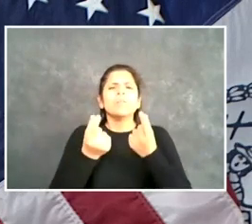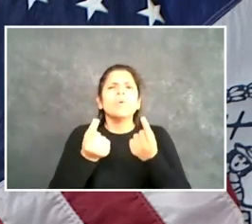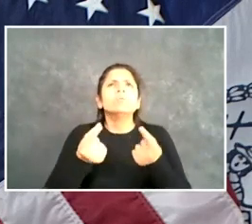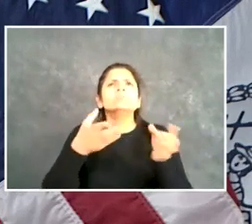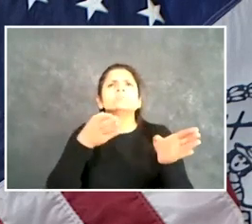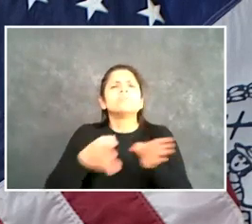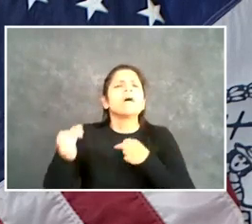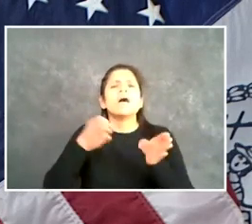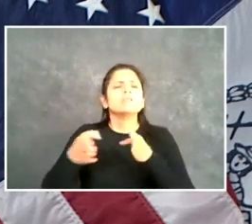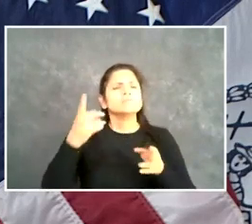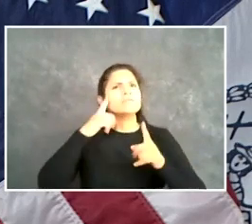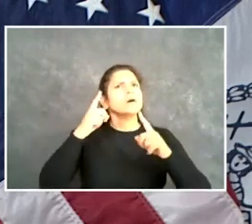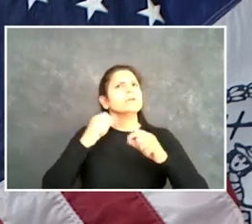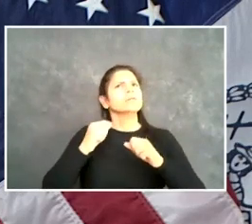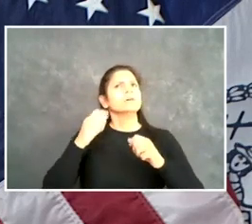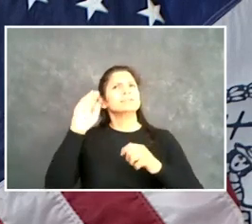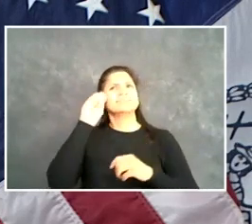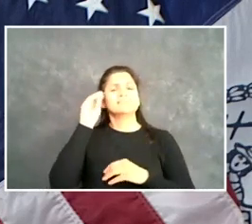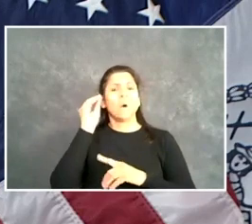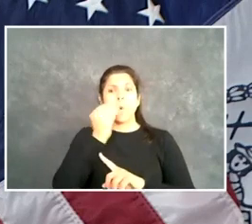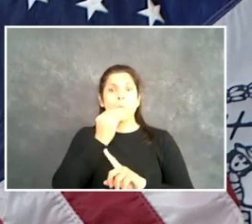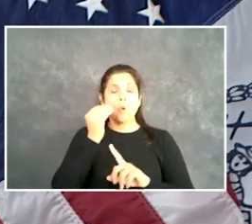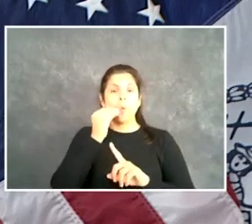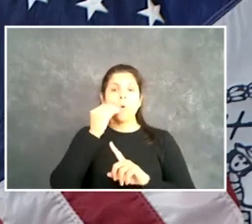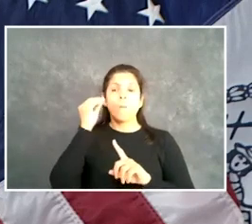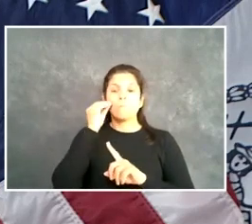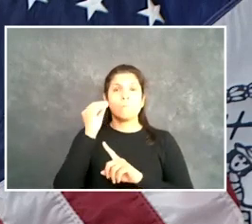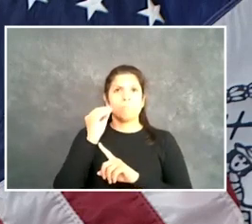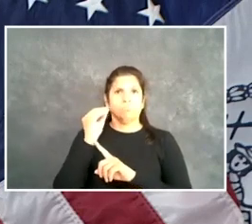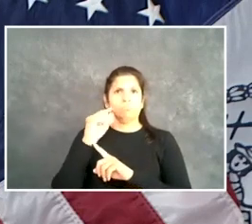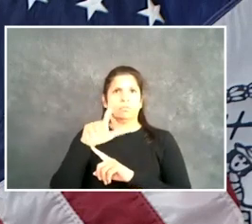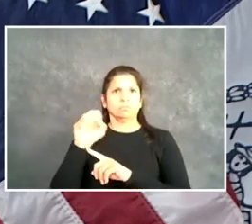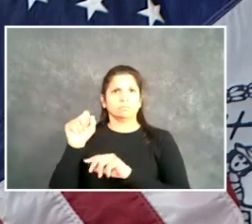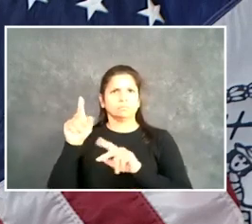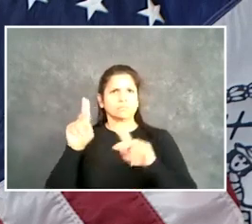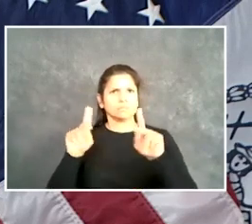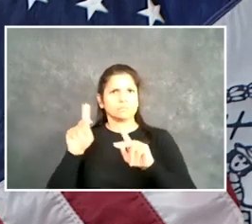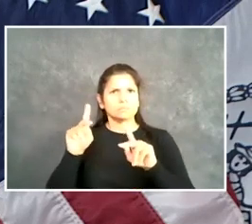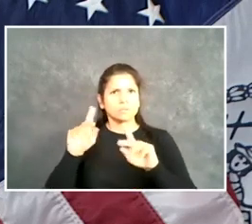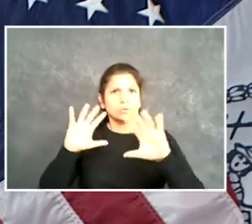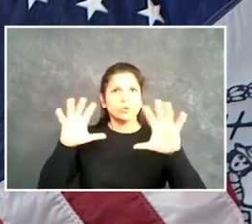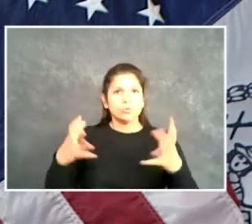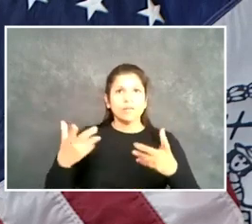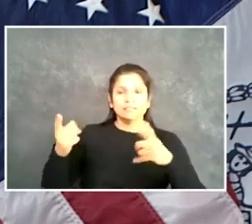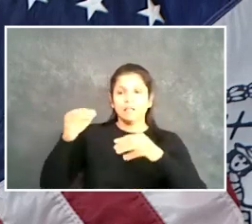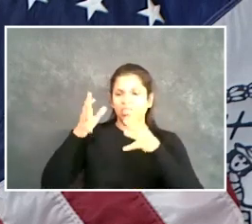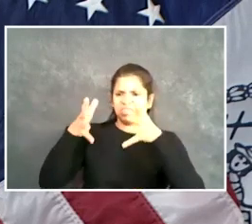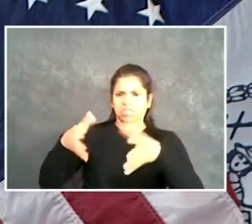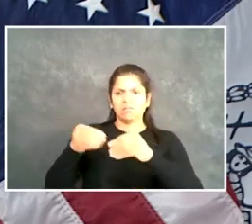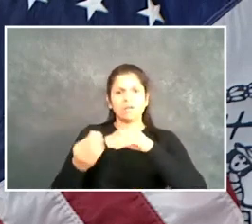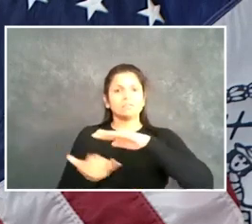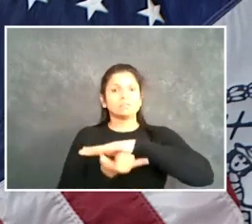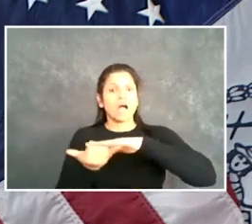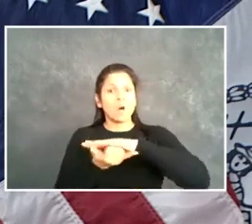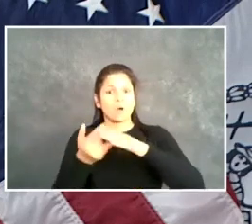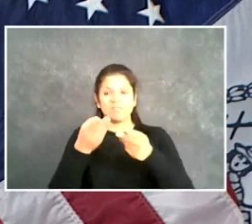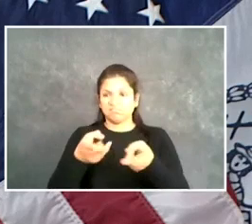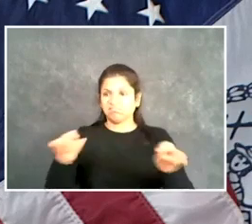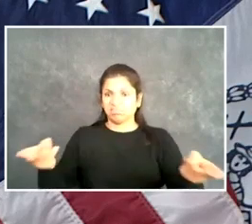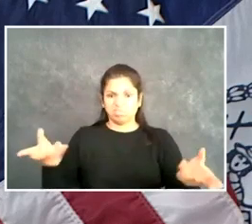I SAY THAT THE MTA WORKED WITH THE NYPD LAST NIGHT TO GET SOME PEOPLE OFF THE TRAINS.